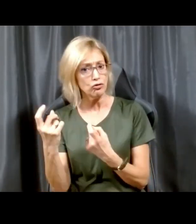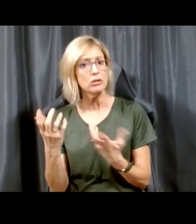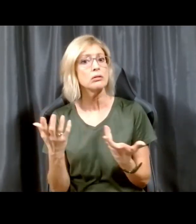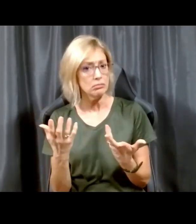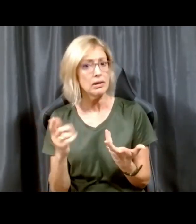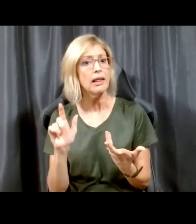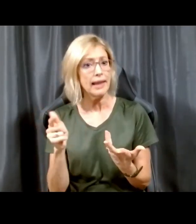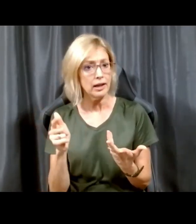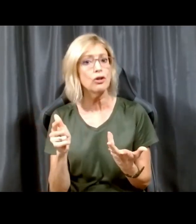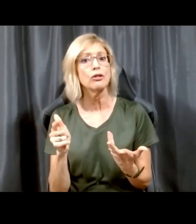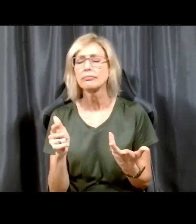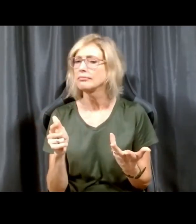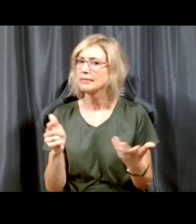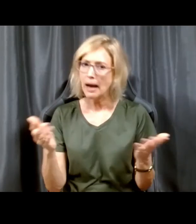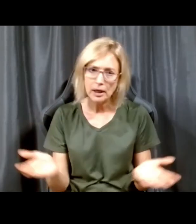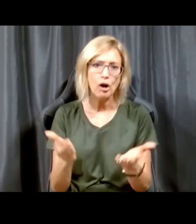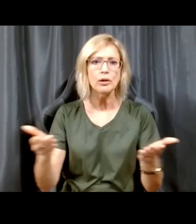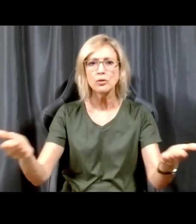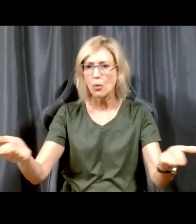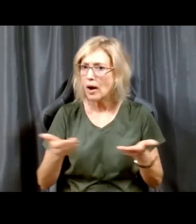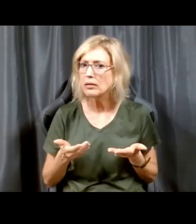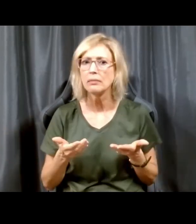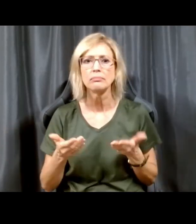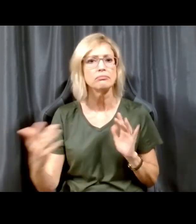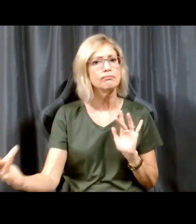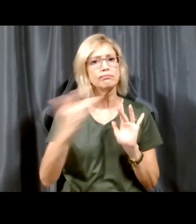encouraged and welcomed to reach out to any one us, Deaf